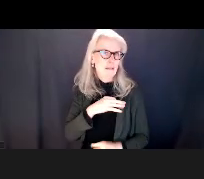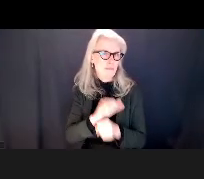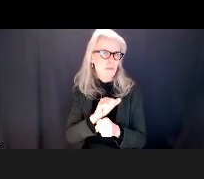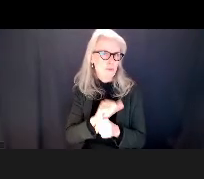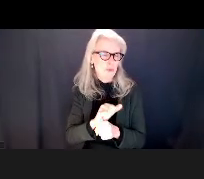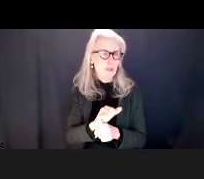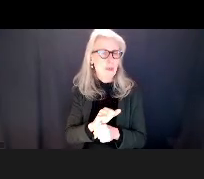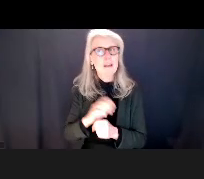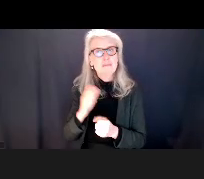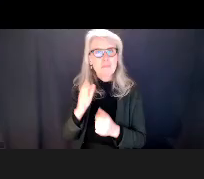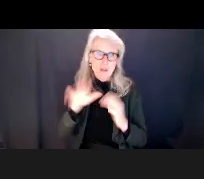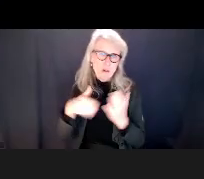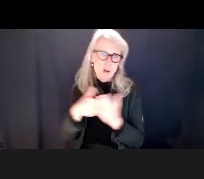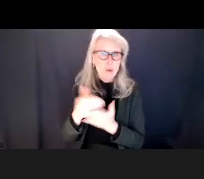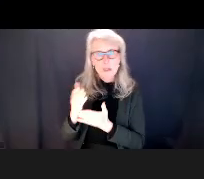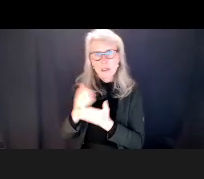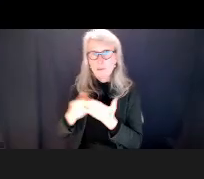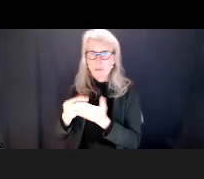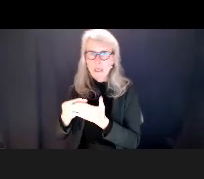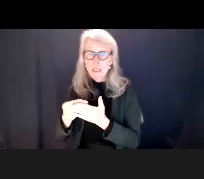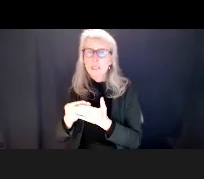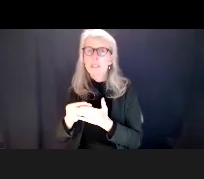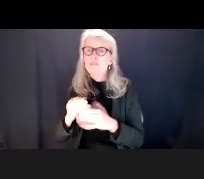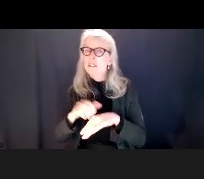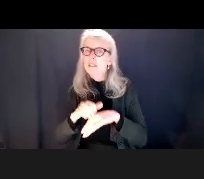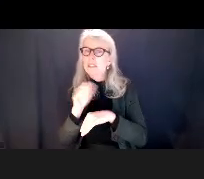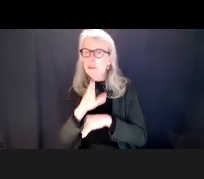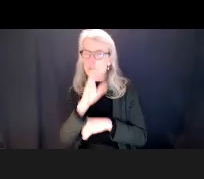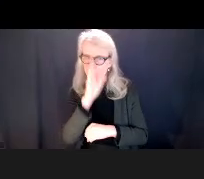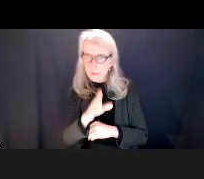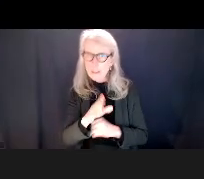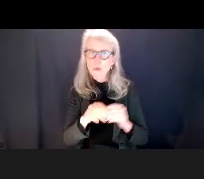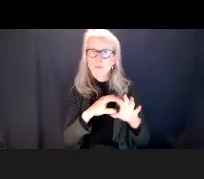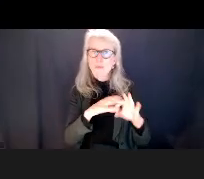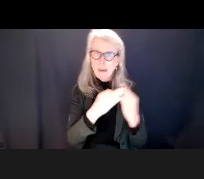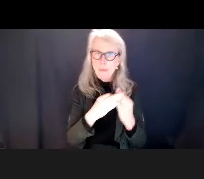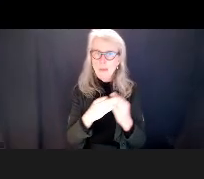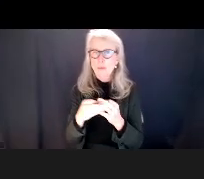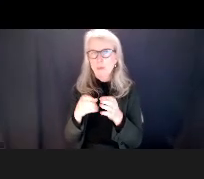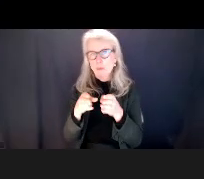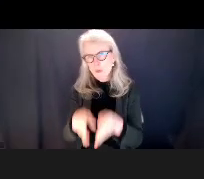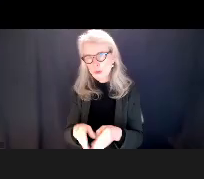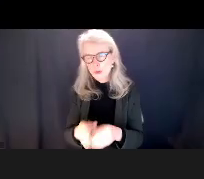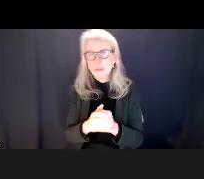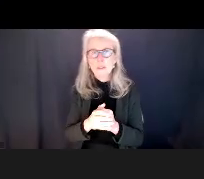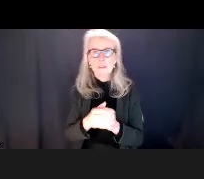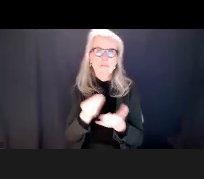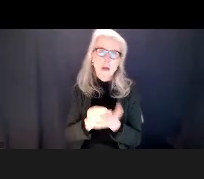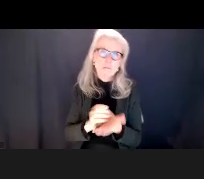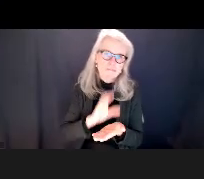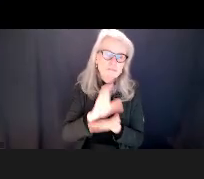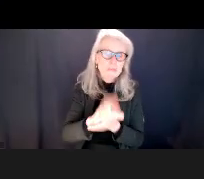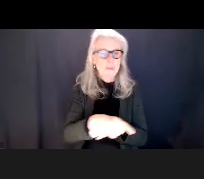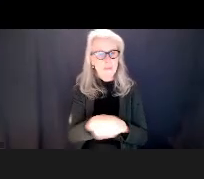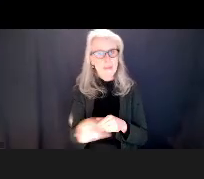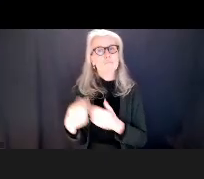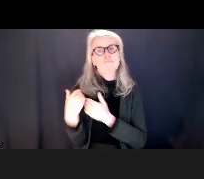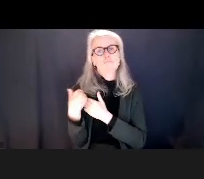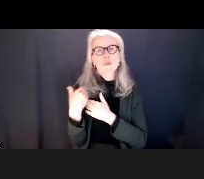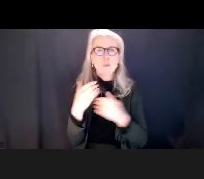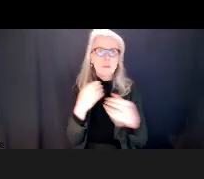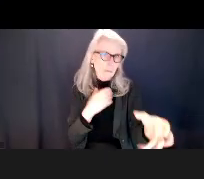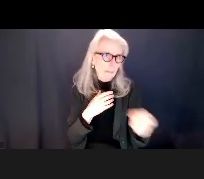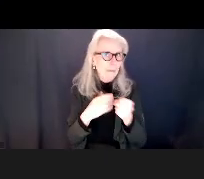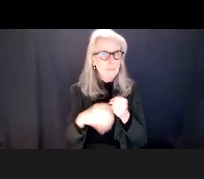sent directly to recipients in these giant lump sums for managing one's own hiring. And that